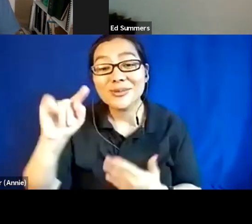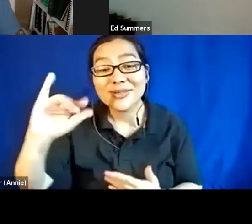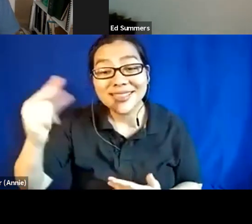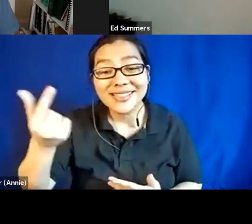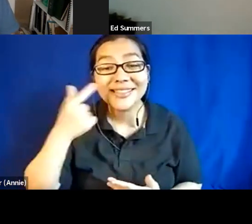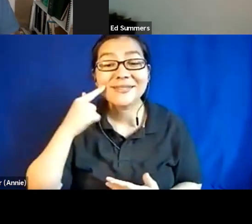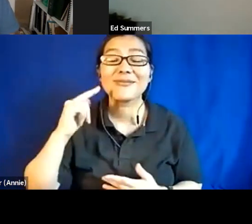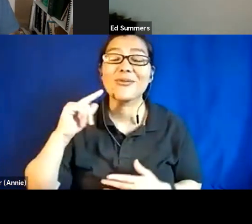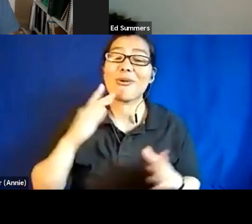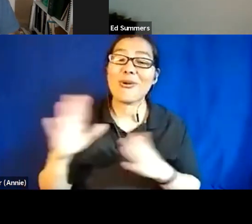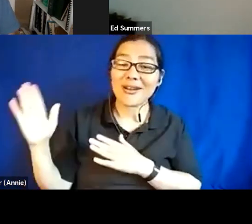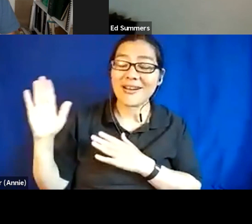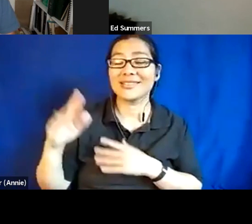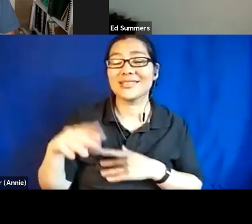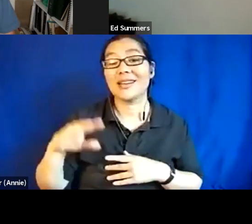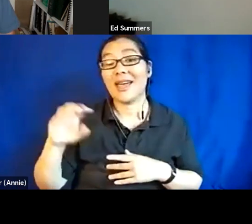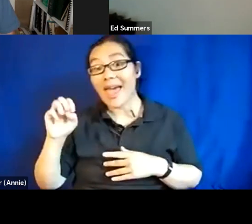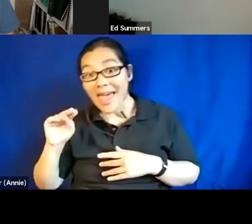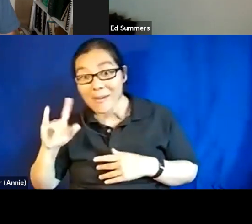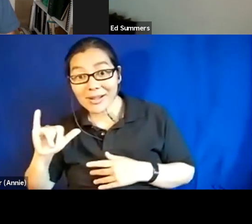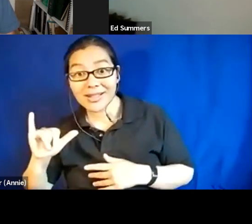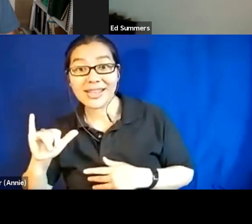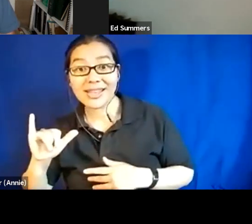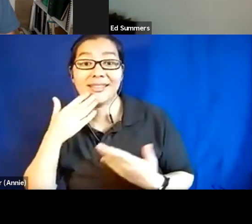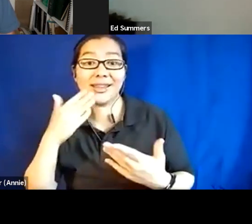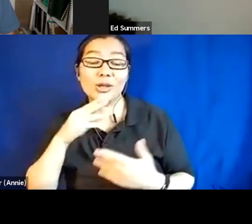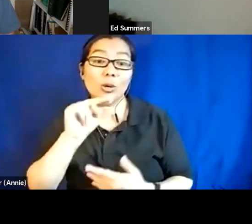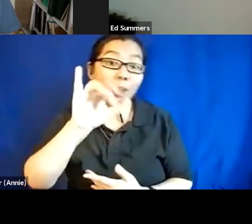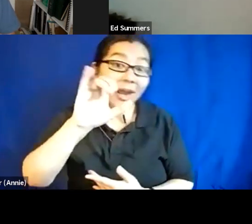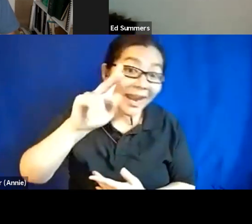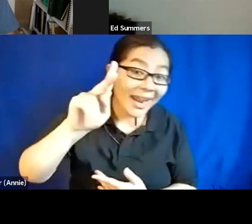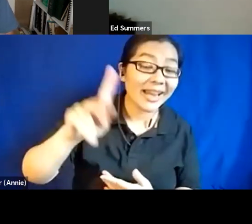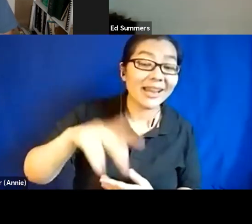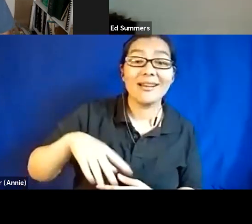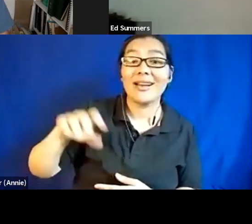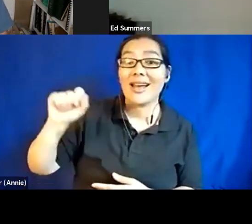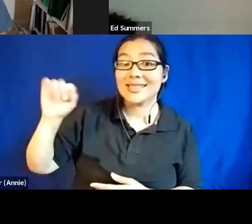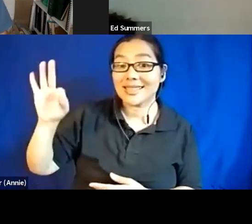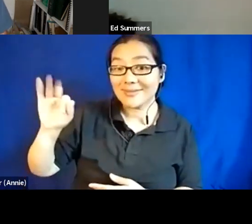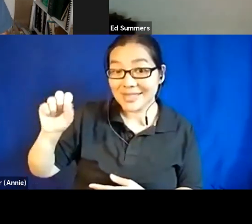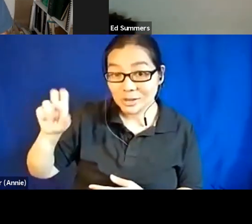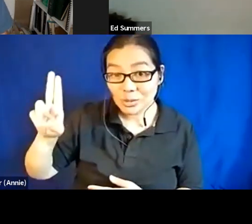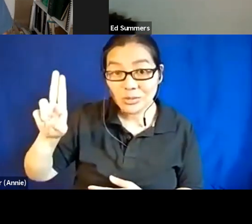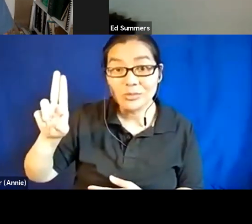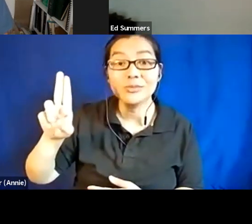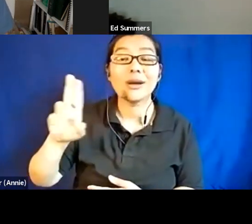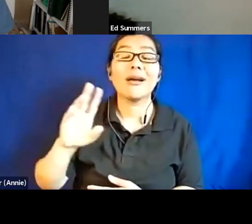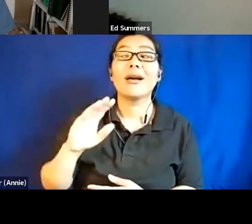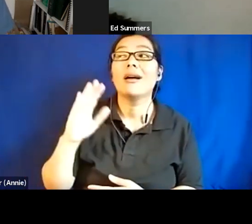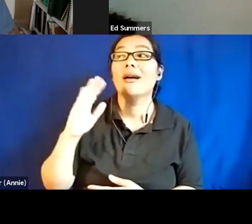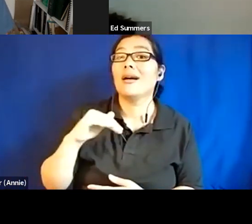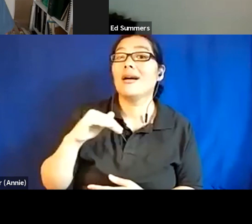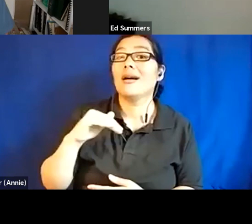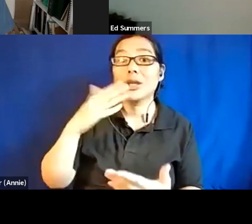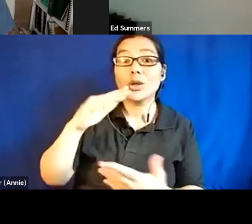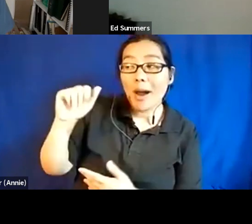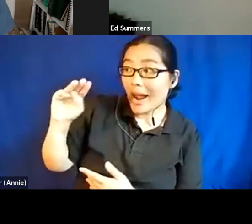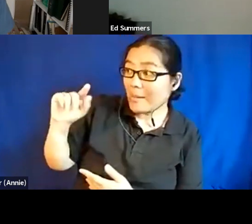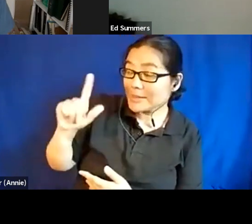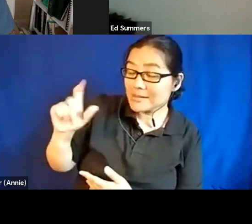conversation and Emily and Nick and San Francisco State and thank you to Amazon, the Amazon people with disabilities